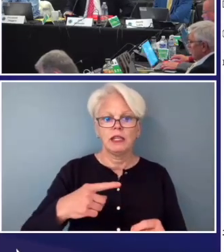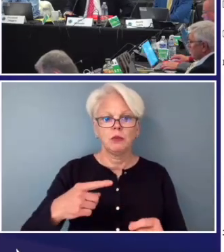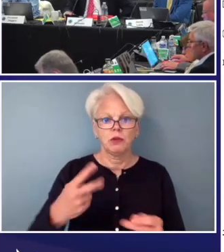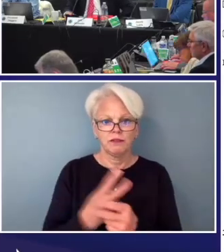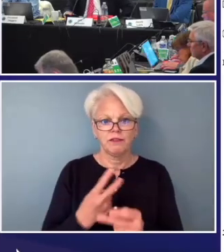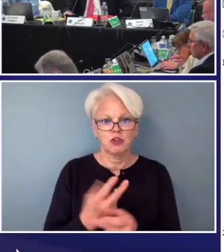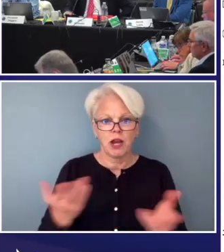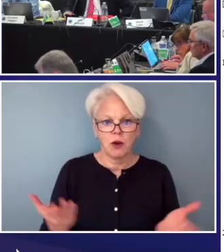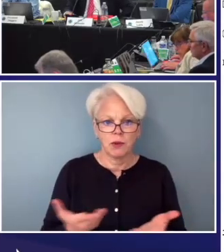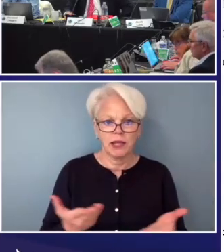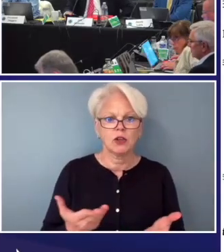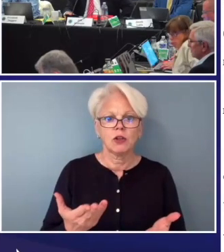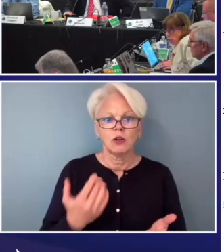um, who wants to talk to them?